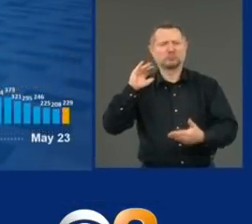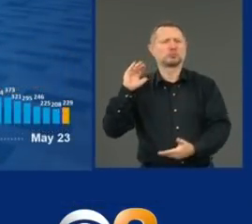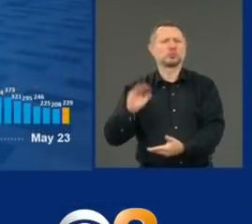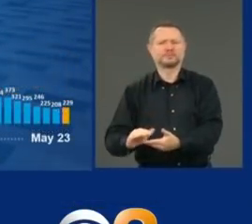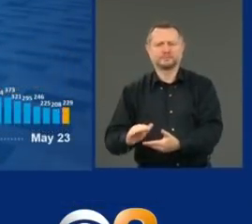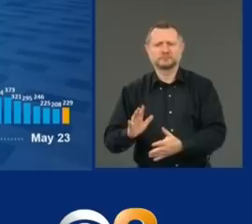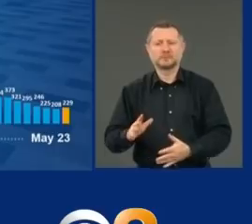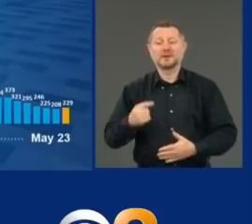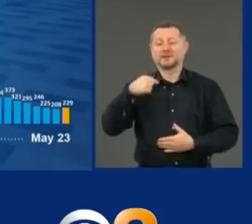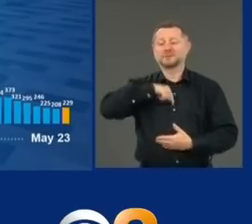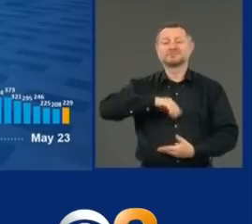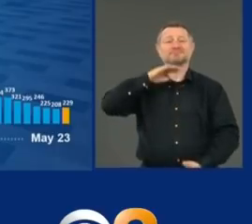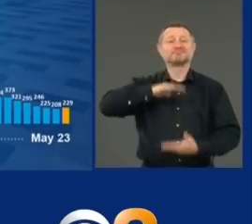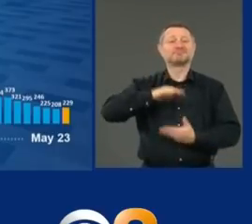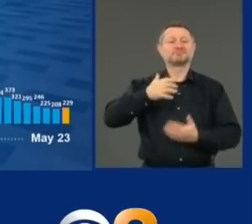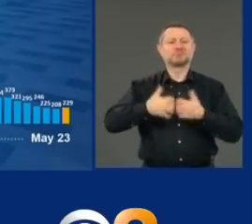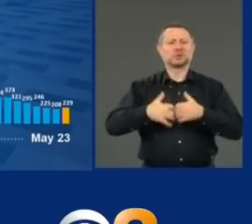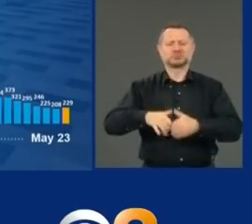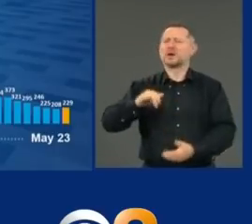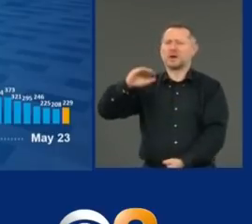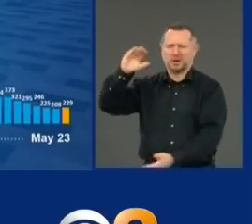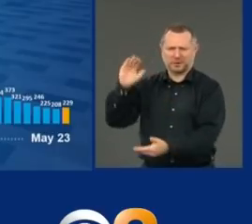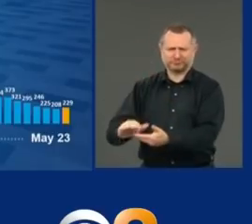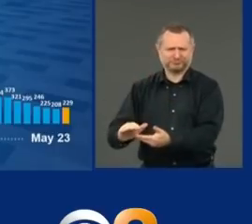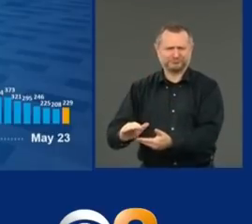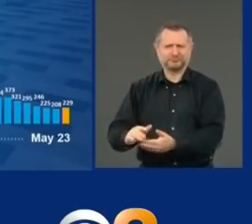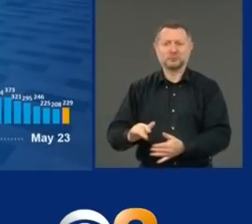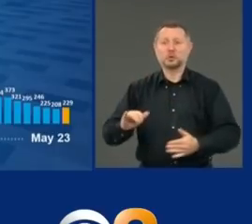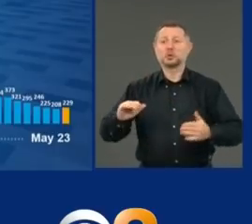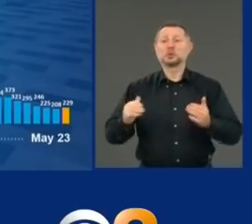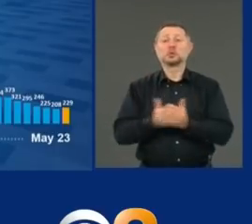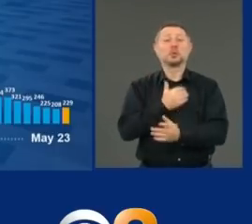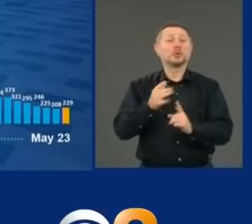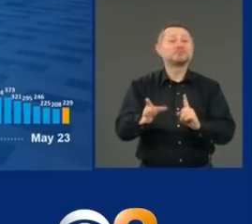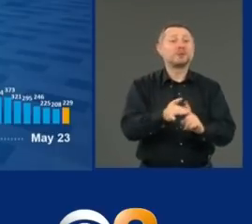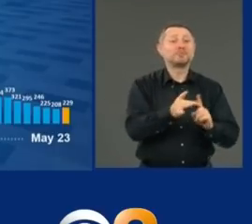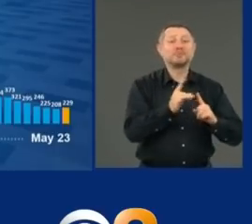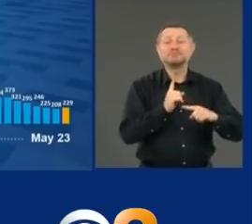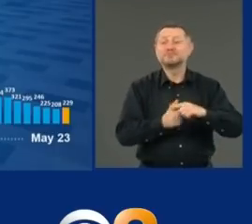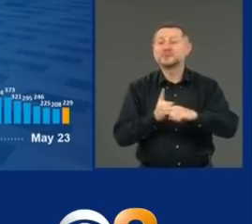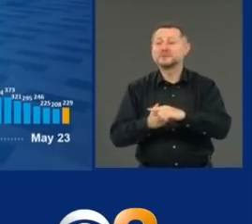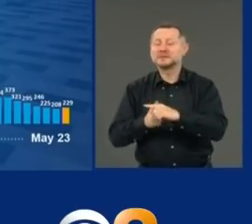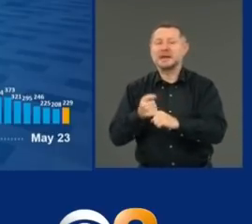WE GO TO THE FACTS FIRST. THE NUMBER OF HOSPITALIZATIONS IS DOWN WHICH IS GOOD NEWS.